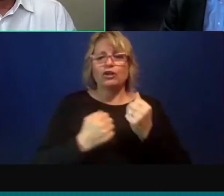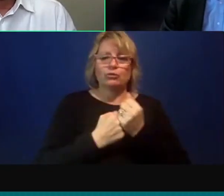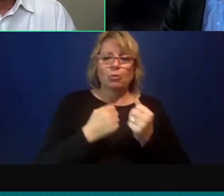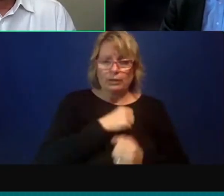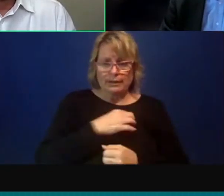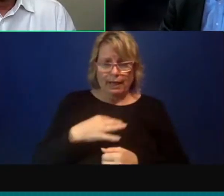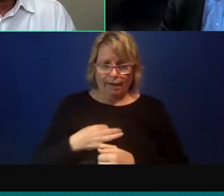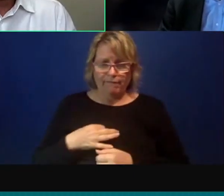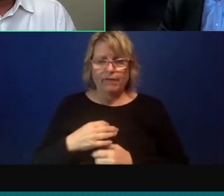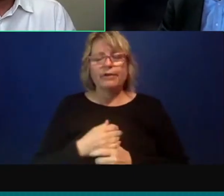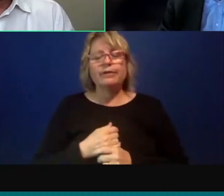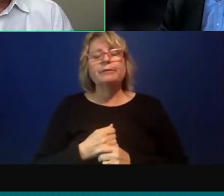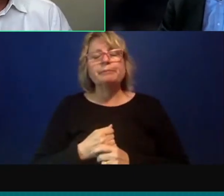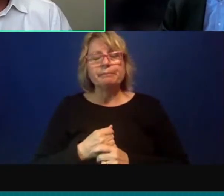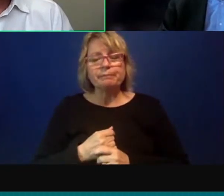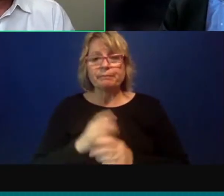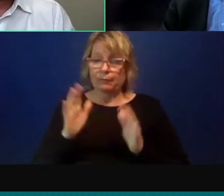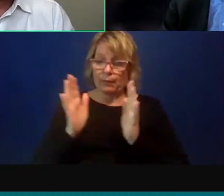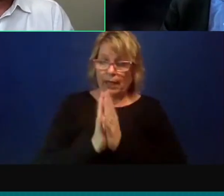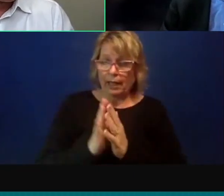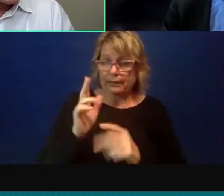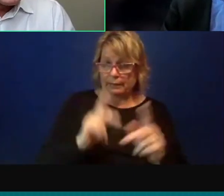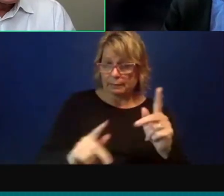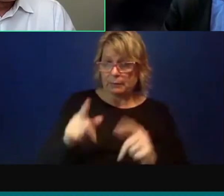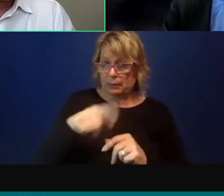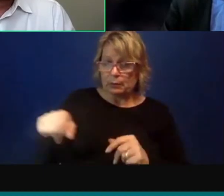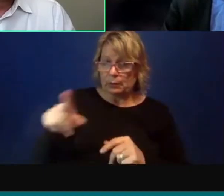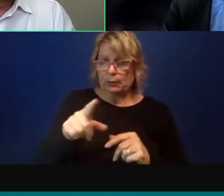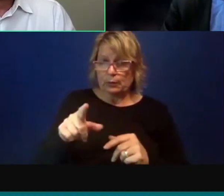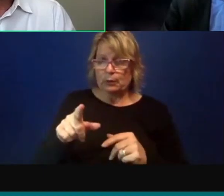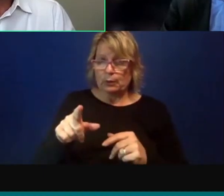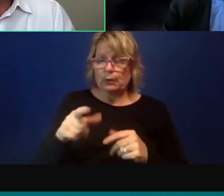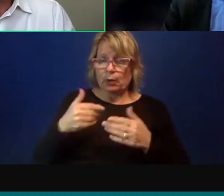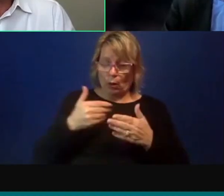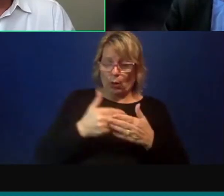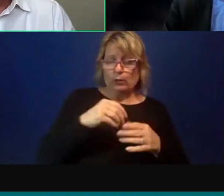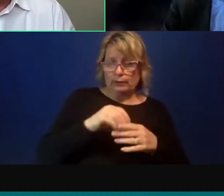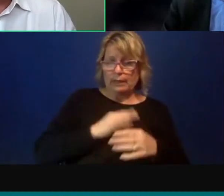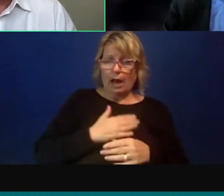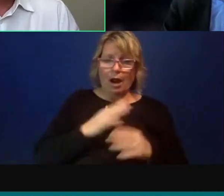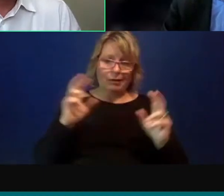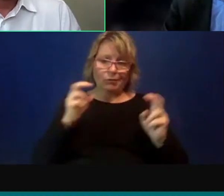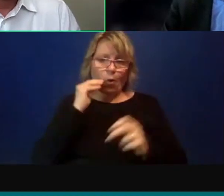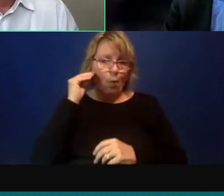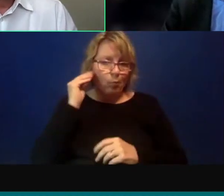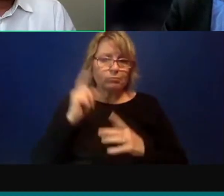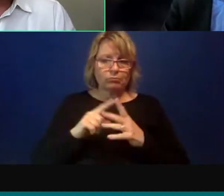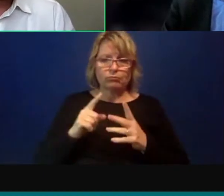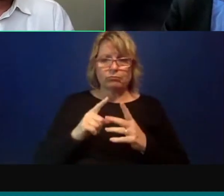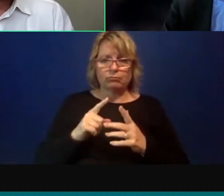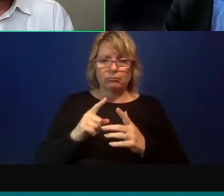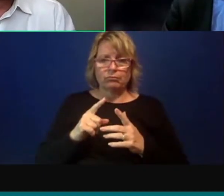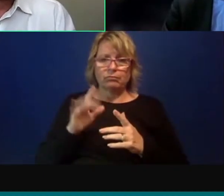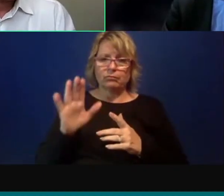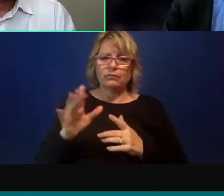And we ask the folks that are close and in our home to surface their challenges from using our